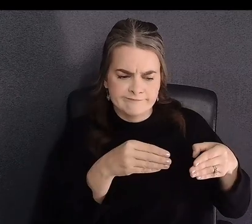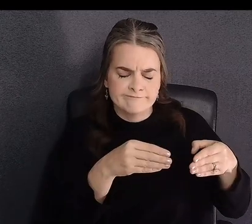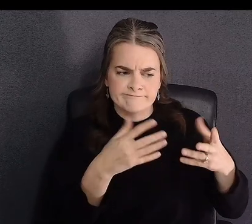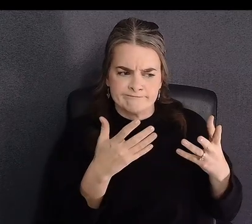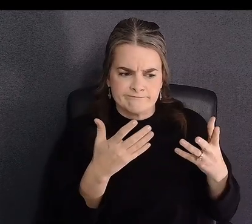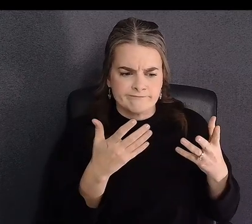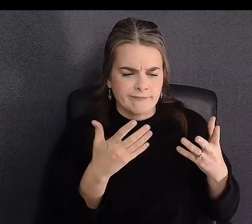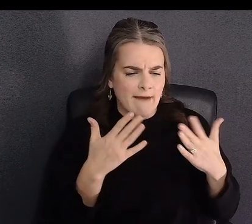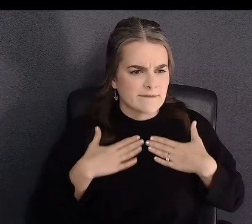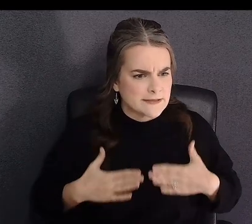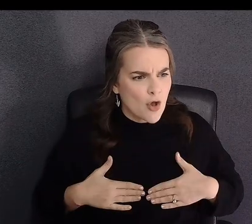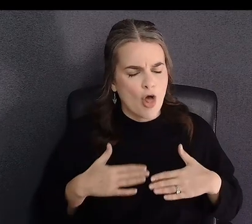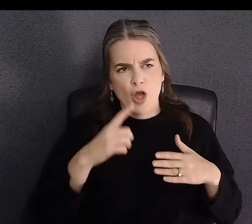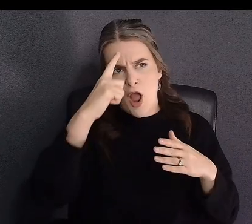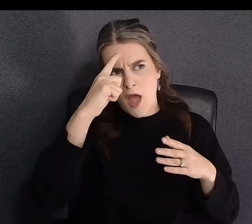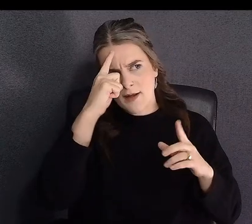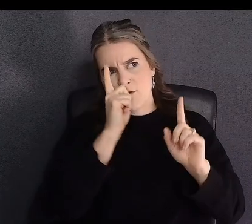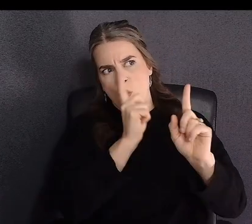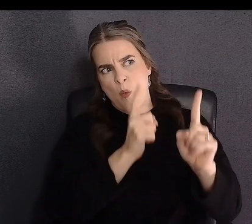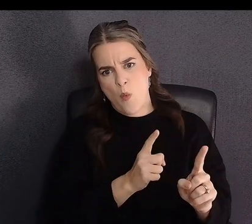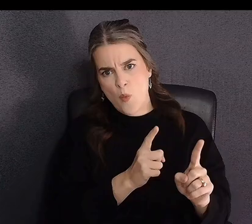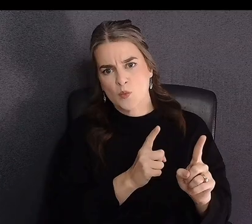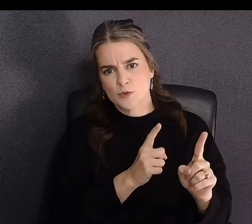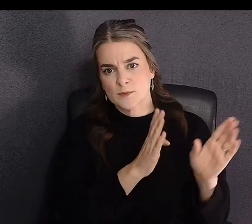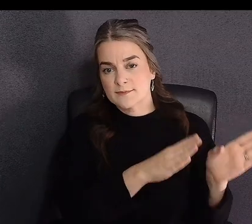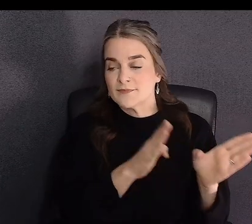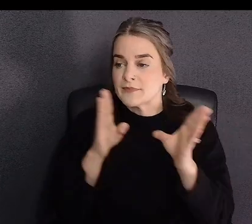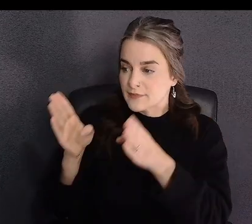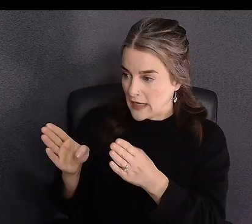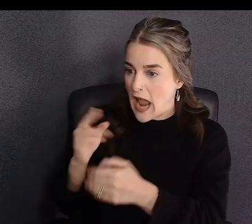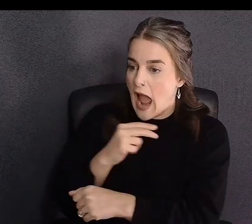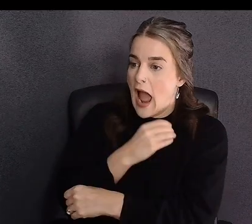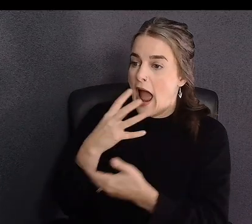towards physical cognitive goals. And then we have outpatient facility